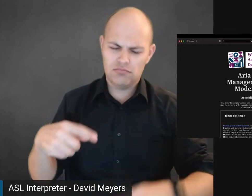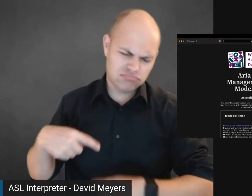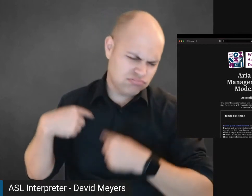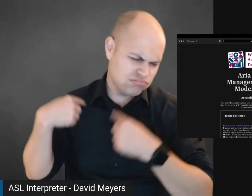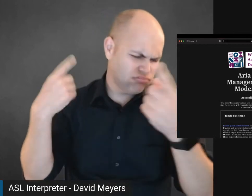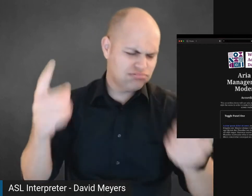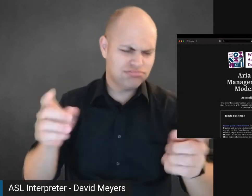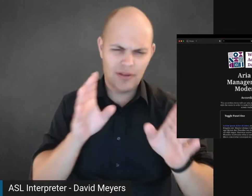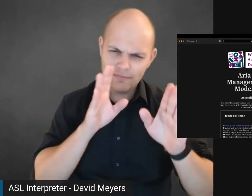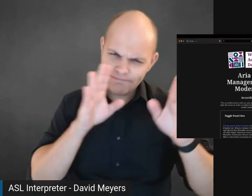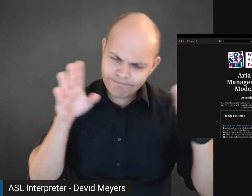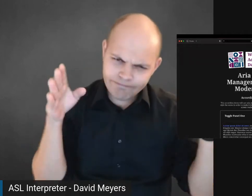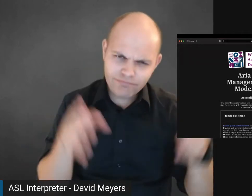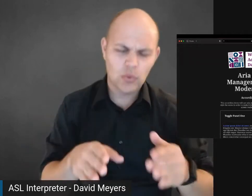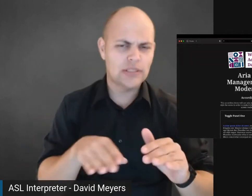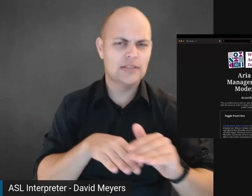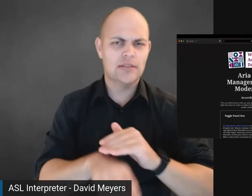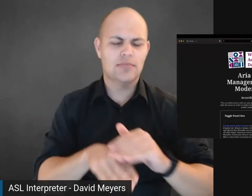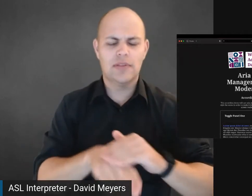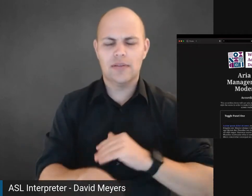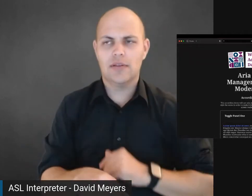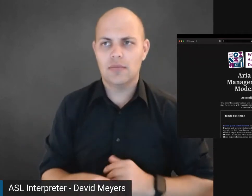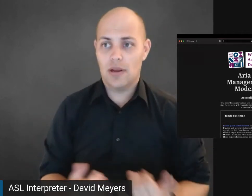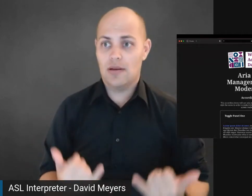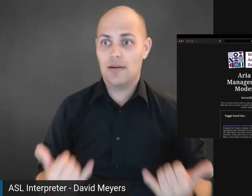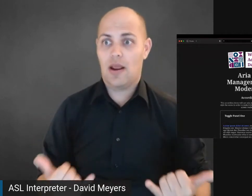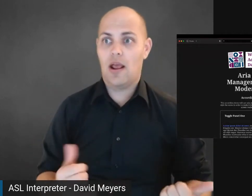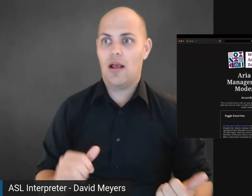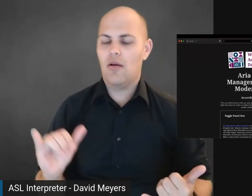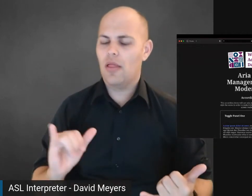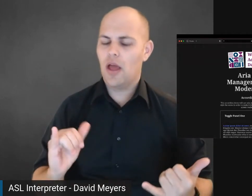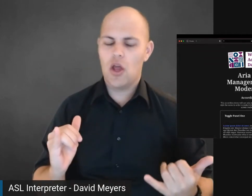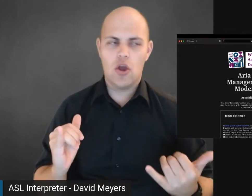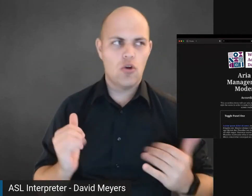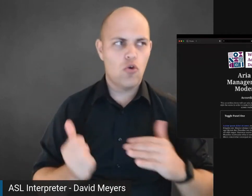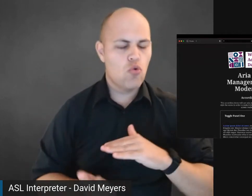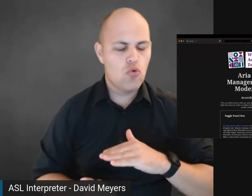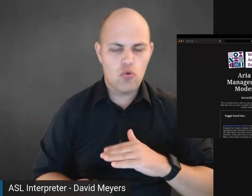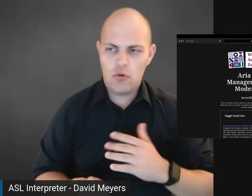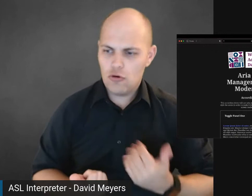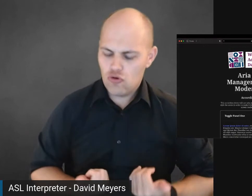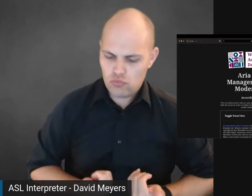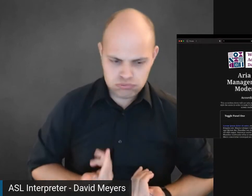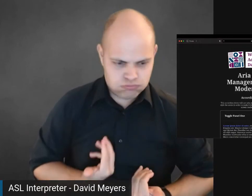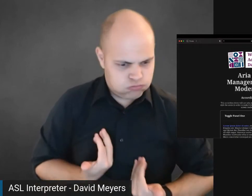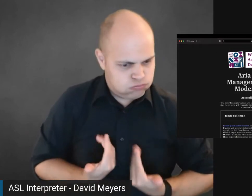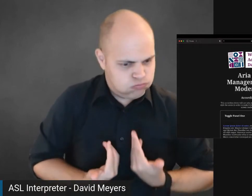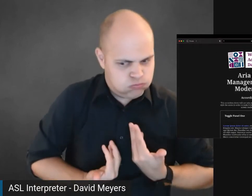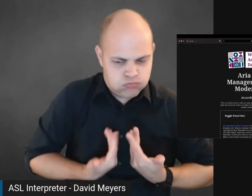But now it's lit the fire sort of speak and I'm even more excited about it.